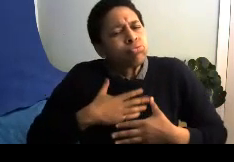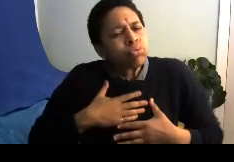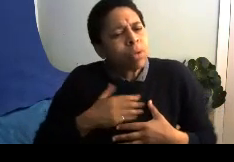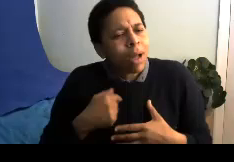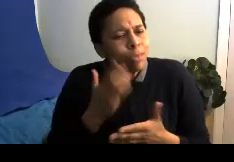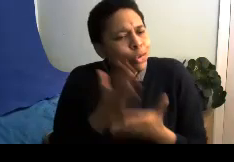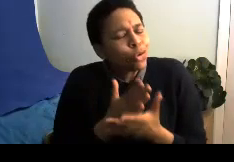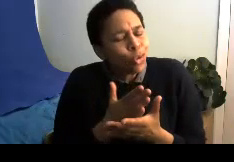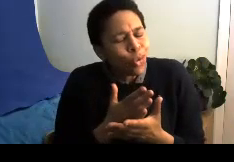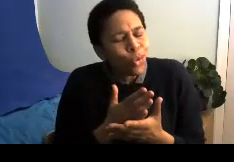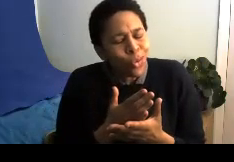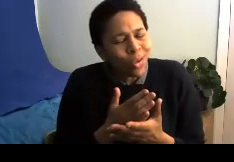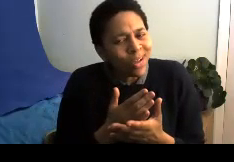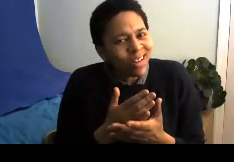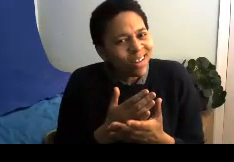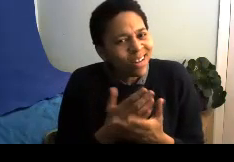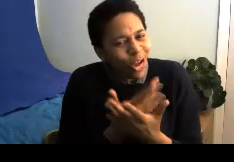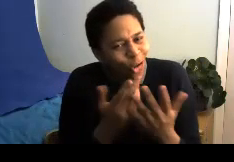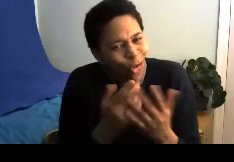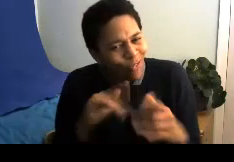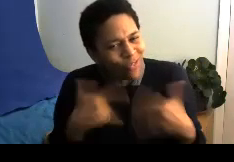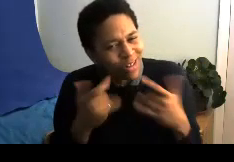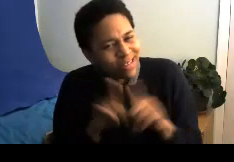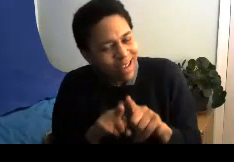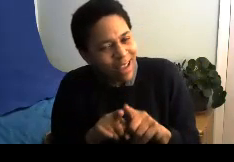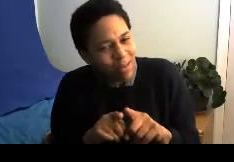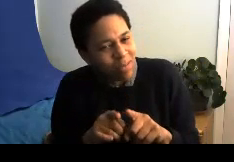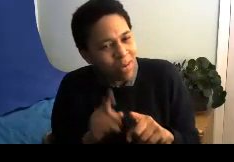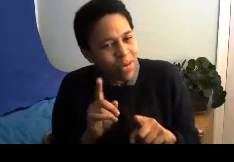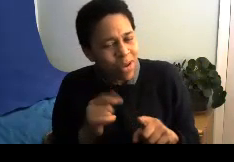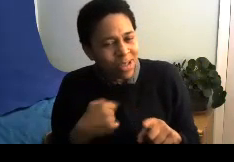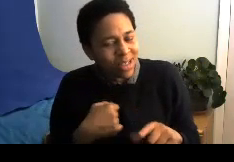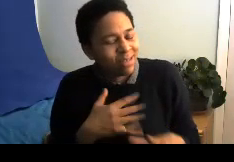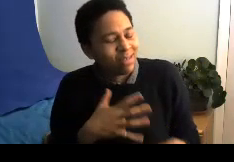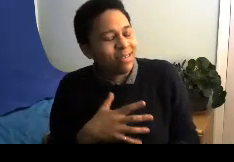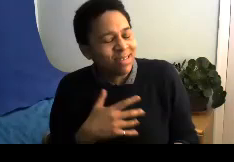Paul: I'm so sorry, I should have picked something more sort